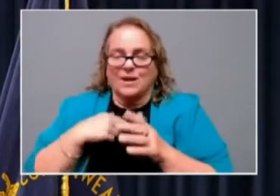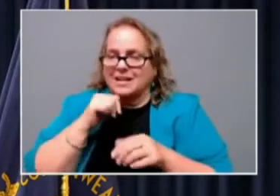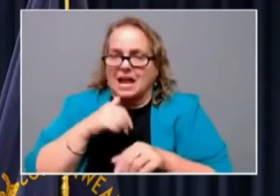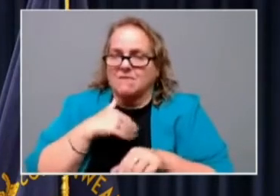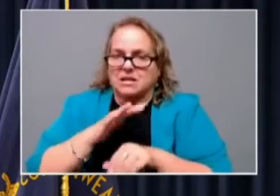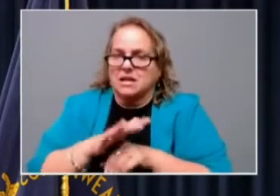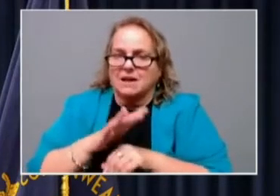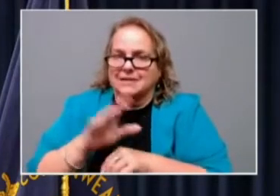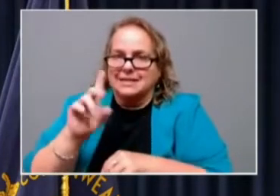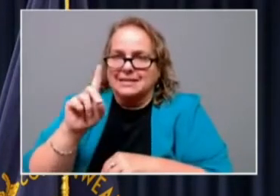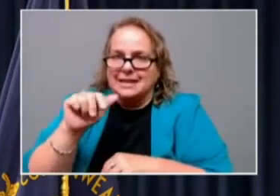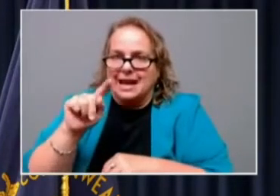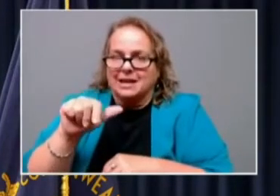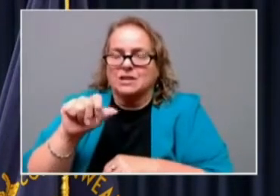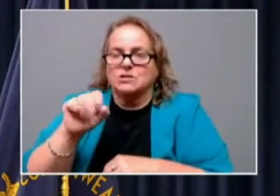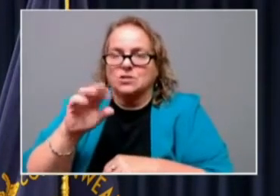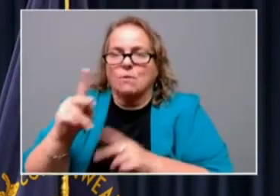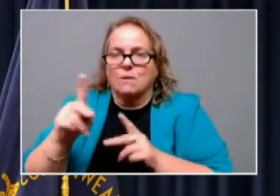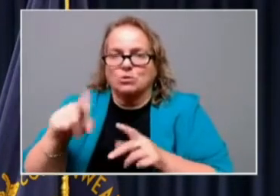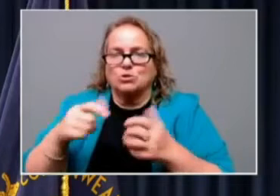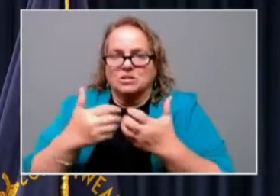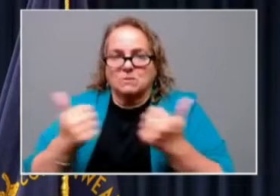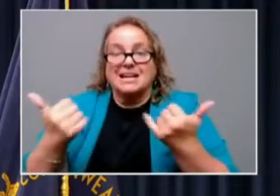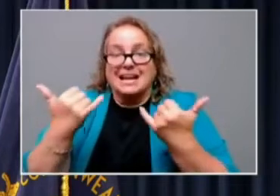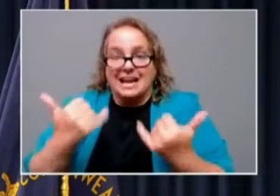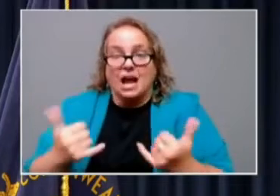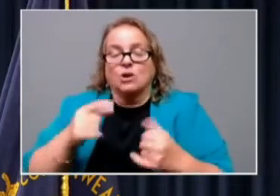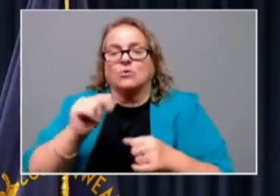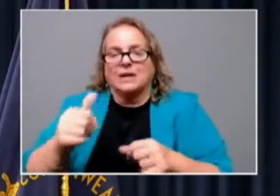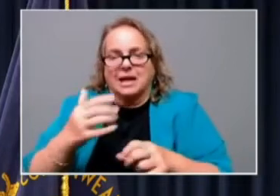space things out. But now you can get more than one vaccination at the same